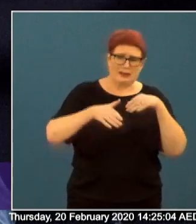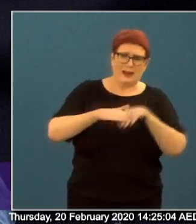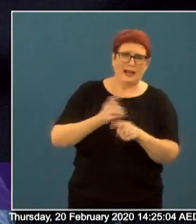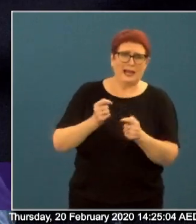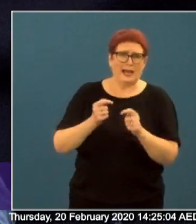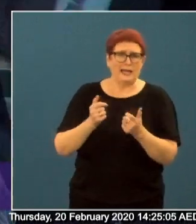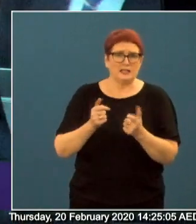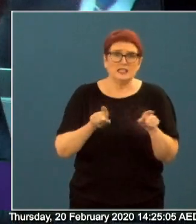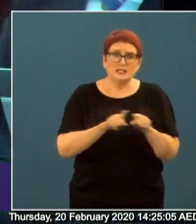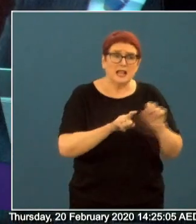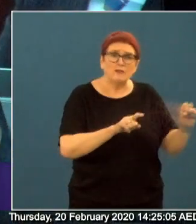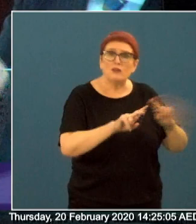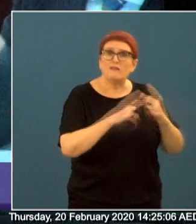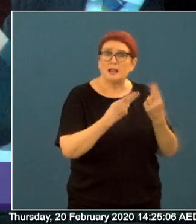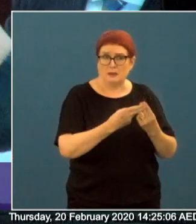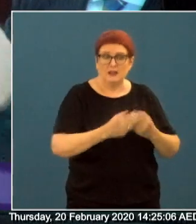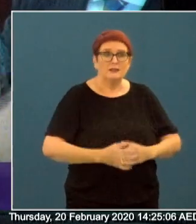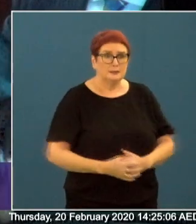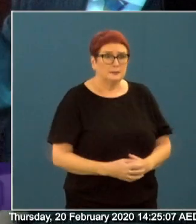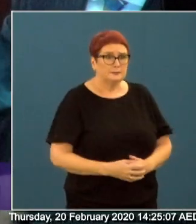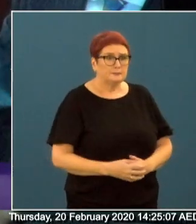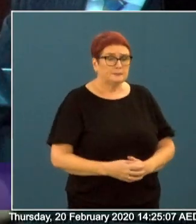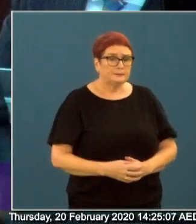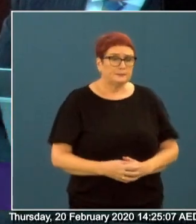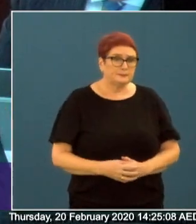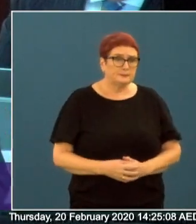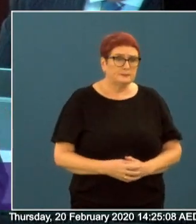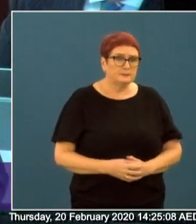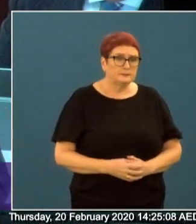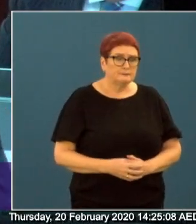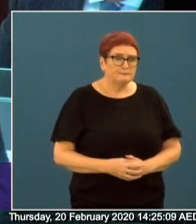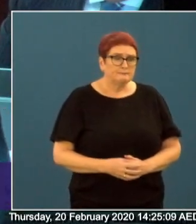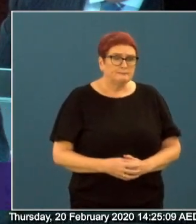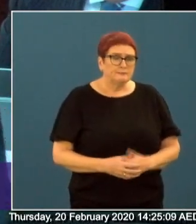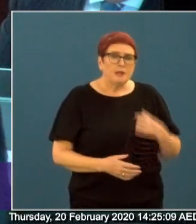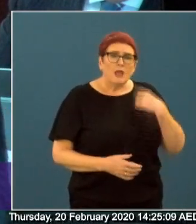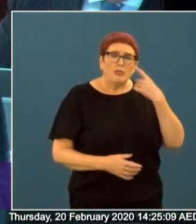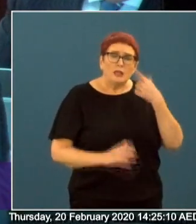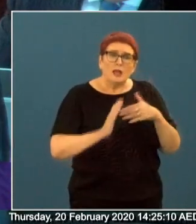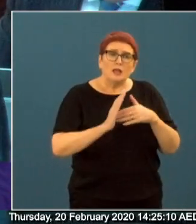Okay. I think we've then dealt with, albeit at a very high level, the training.